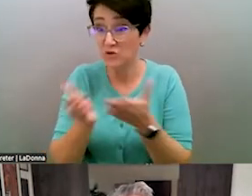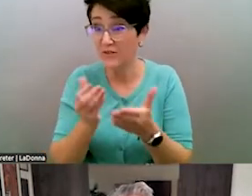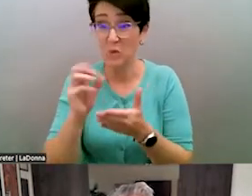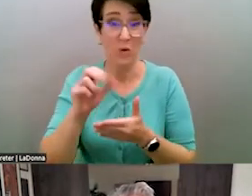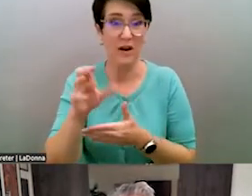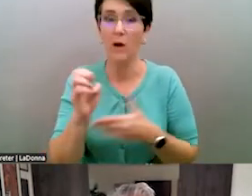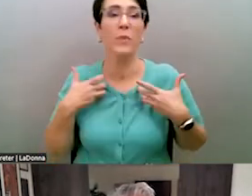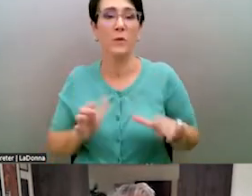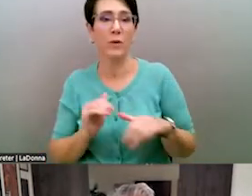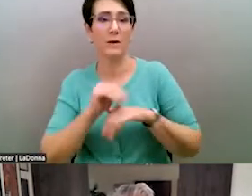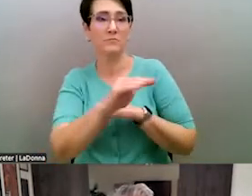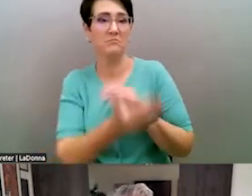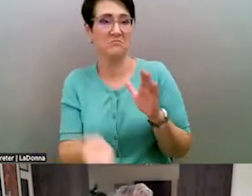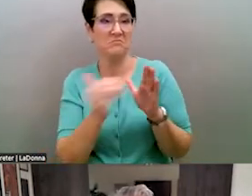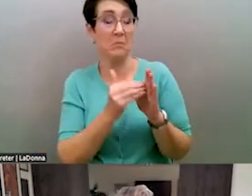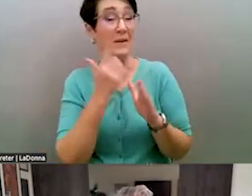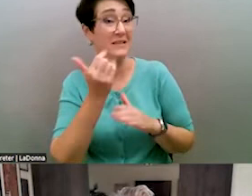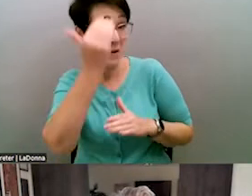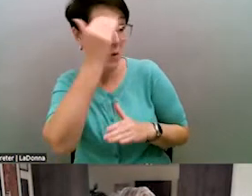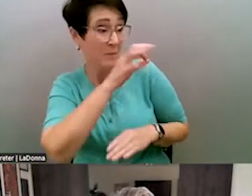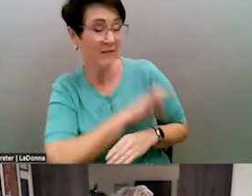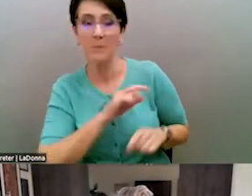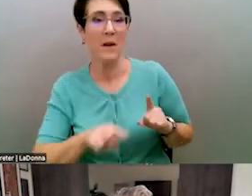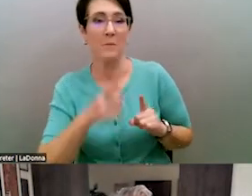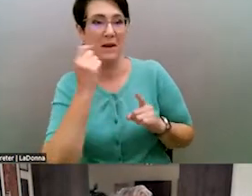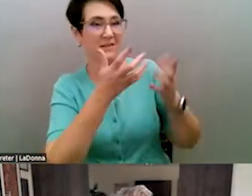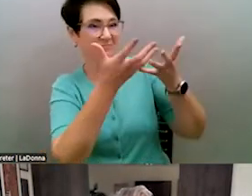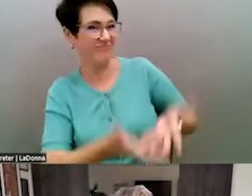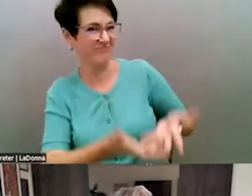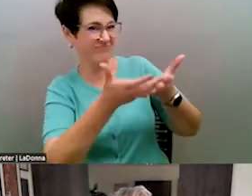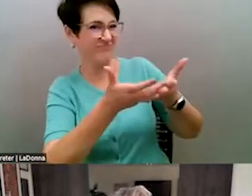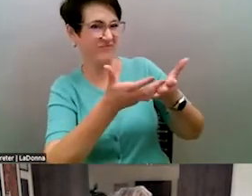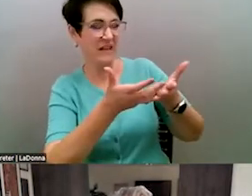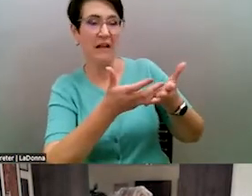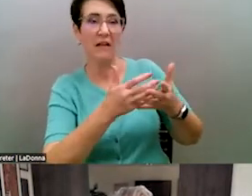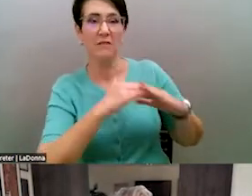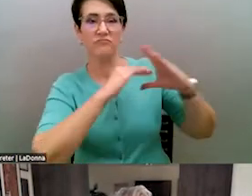WHO COULD REALLY BENEFIT FROM IT. IF IT WAS DONEN A MORE, YOU KNOW, THERAPEUTIC, MORE,